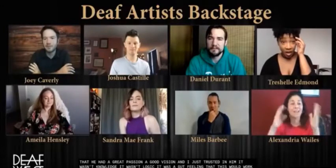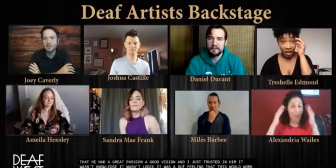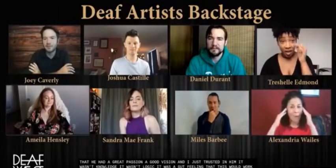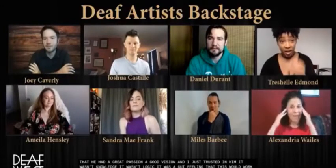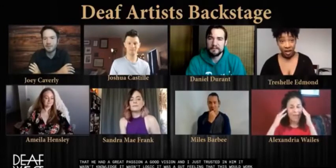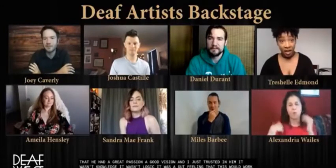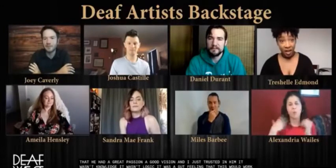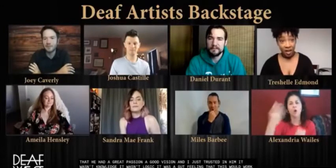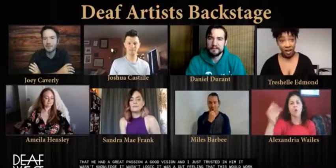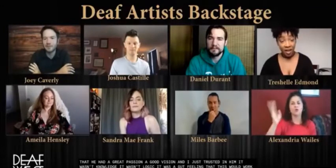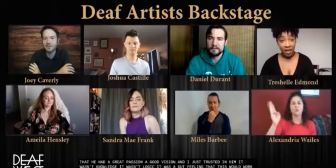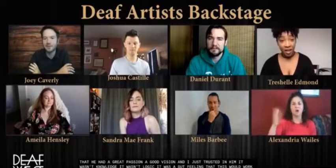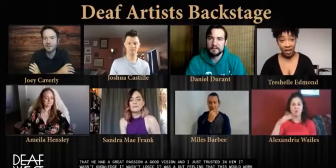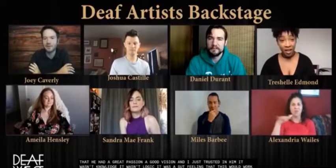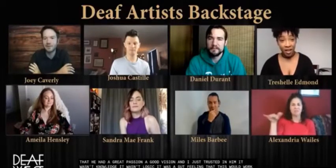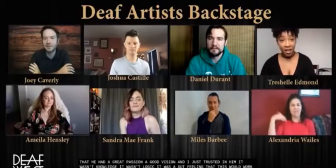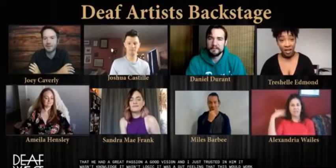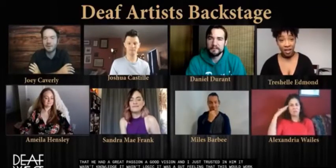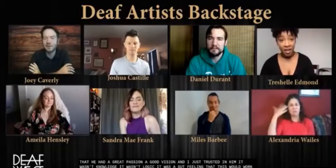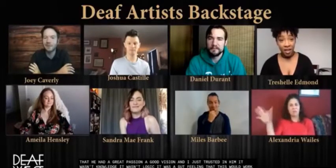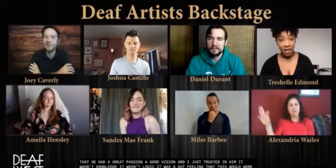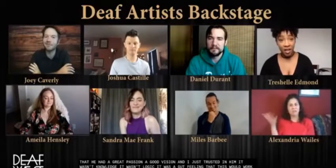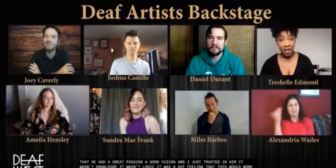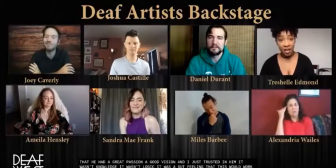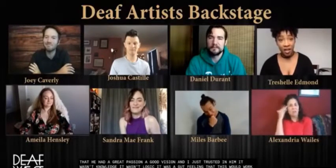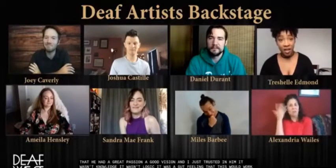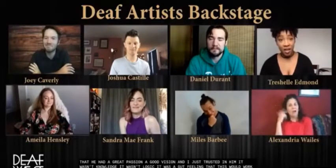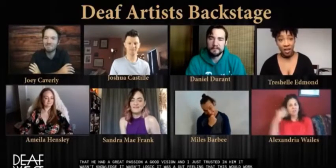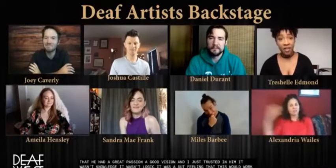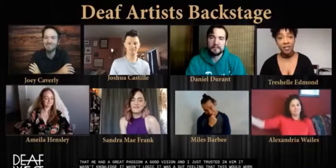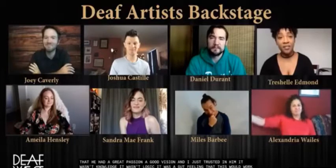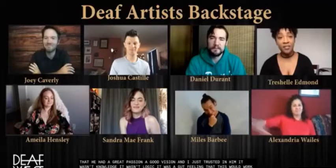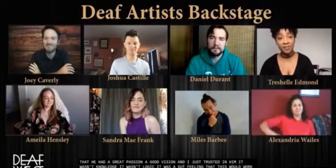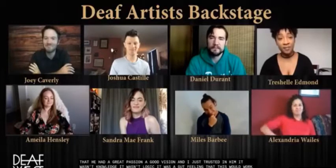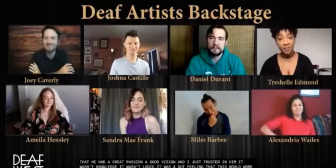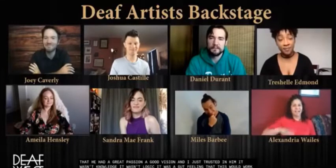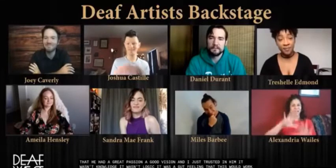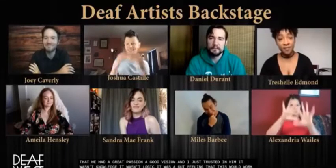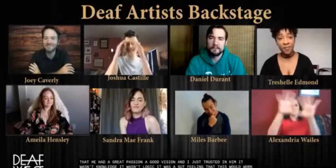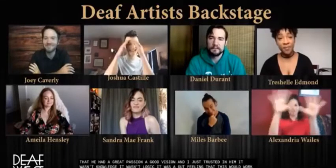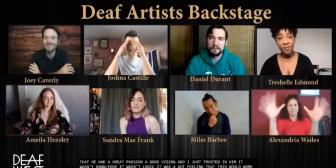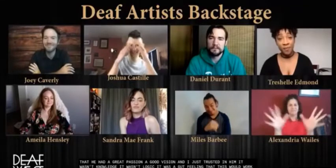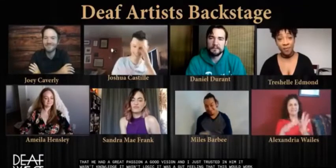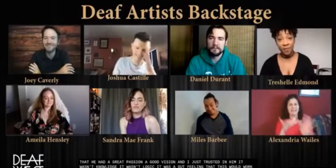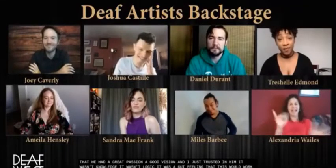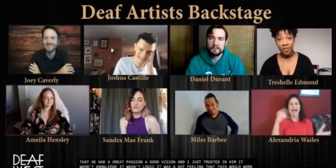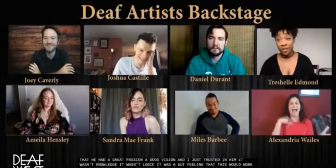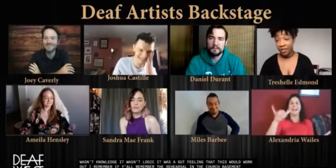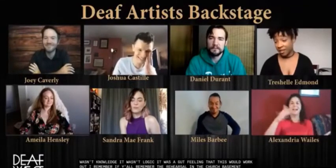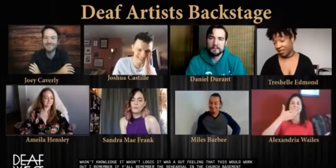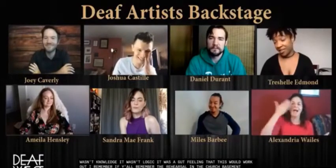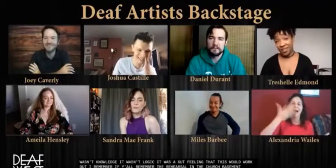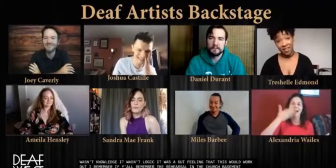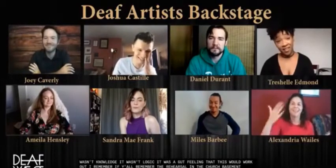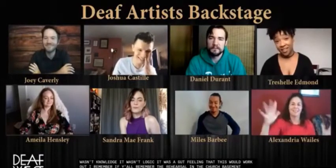In 2014. I already knew we were going to go to Broadway. It was just a feeling that I had.